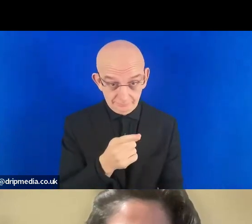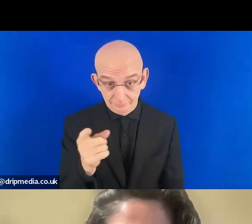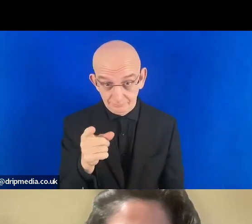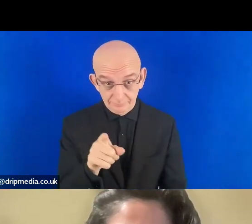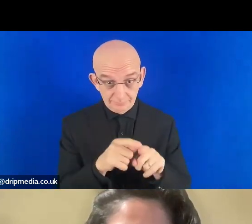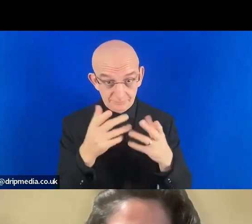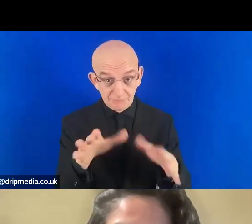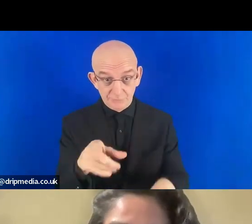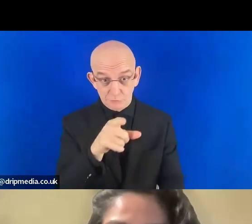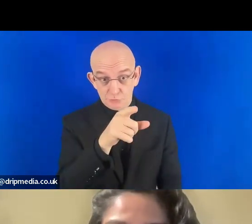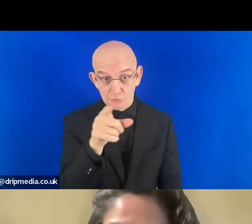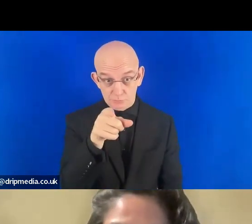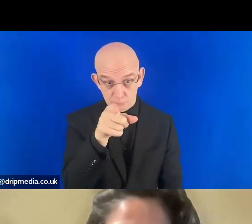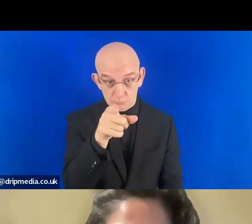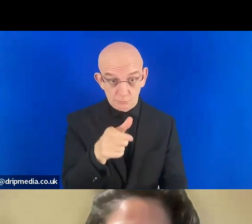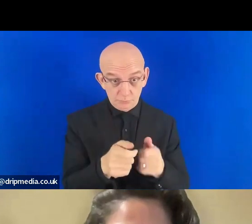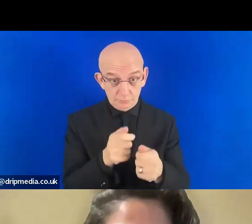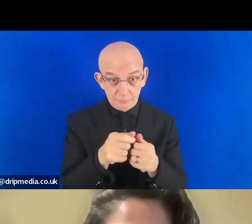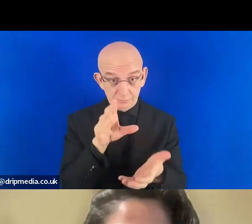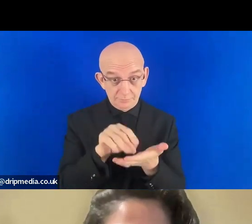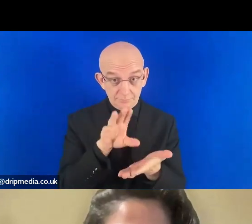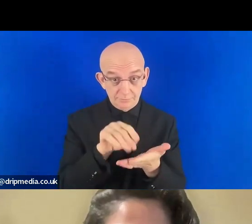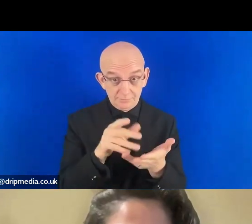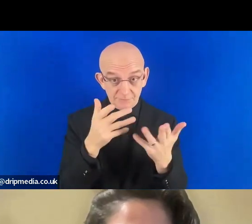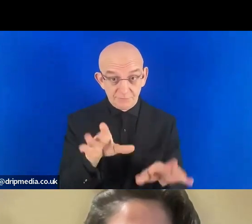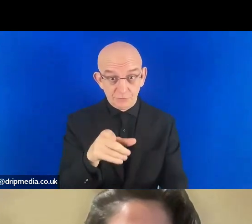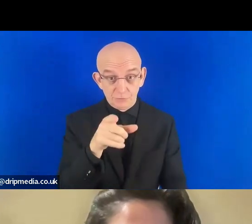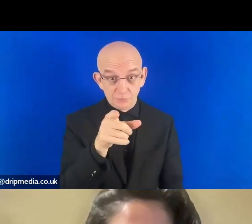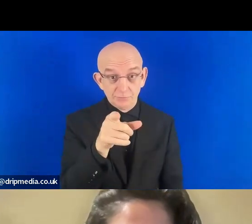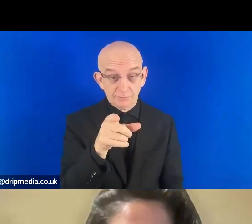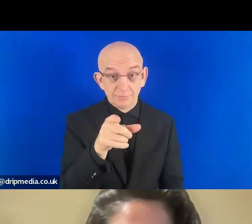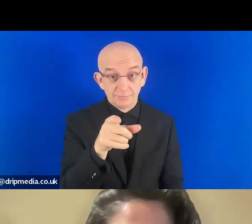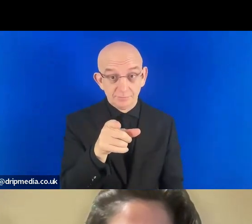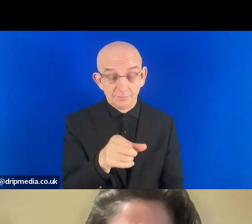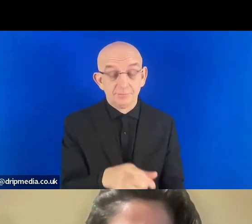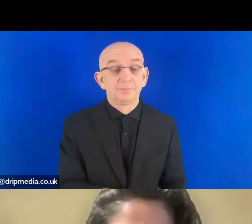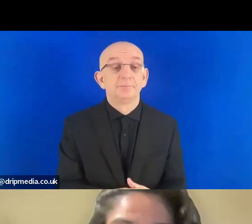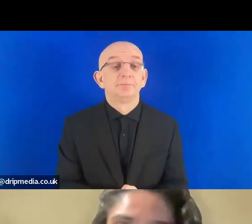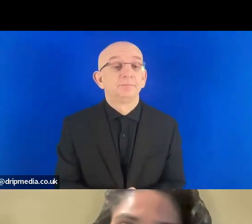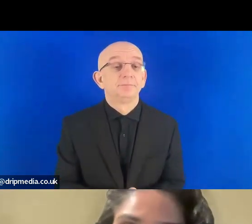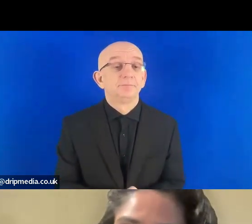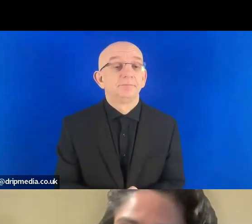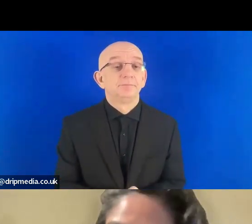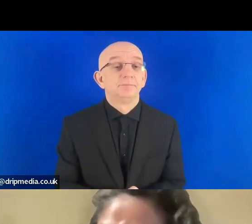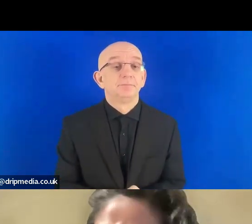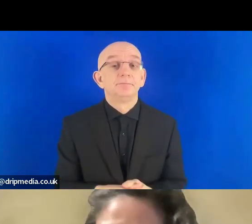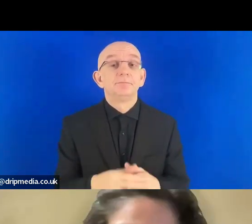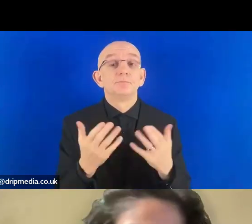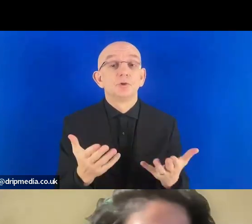I think this is the download. It's pretty fast. So. Yeah. Yes, yes. Actually, the platform also uses quite